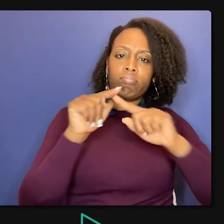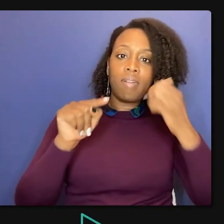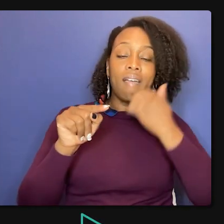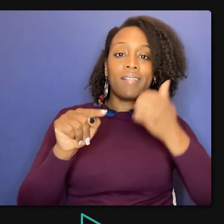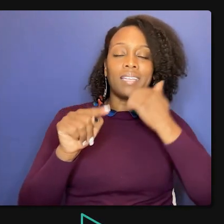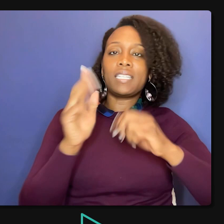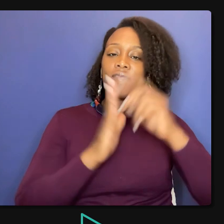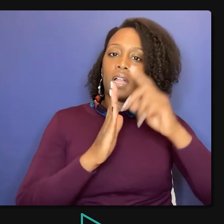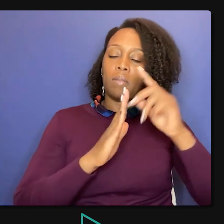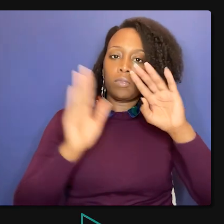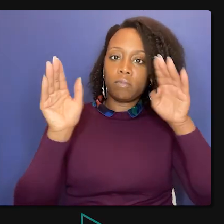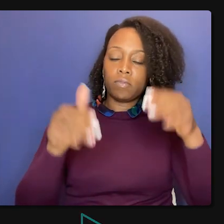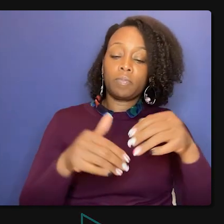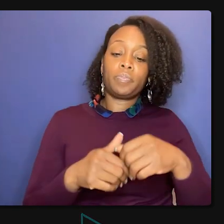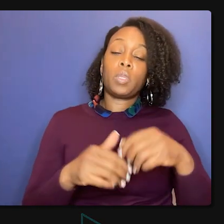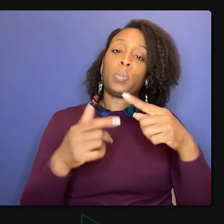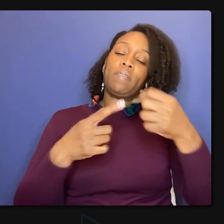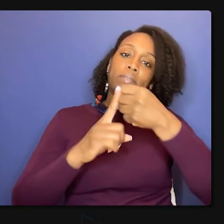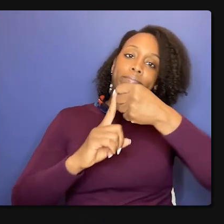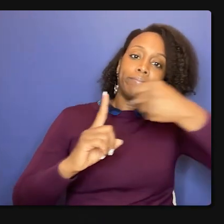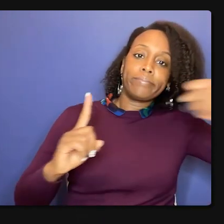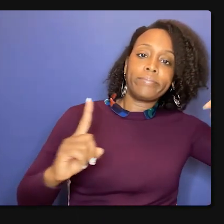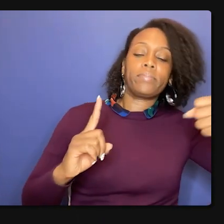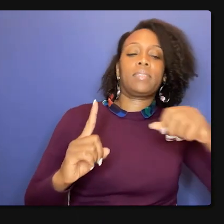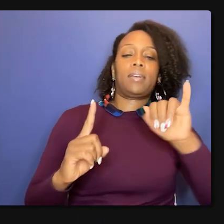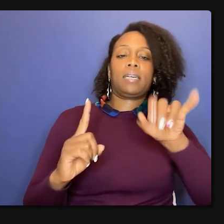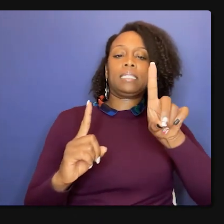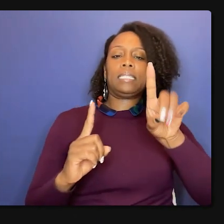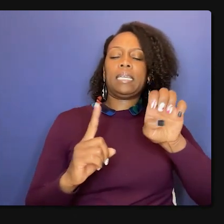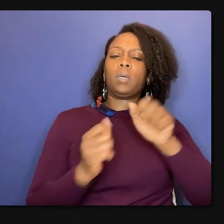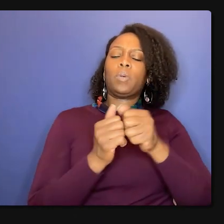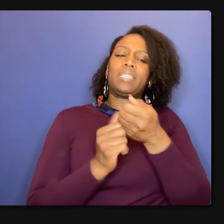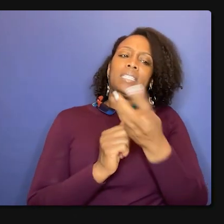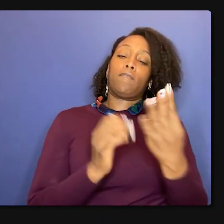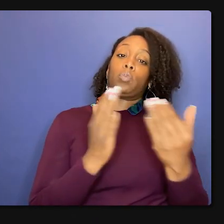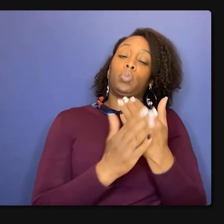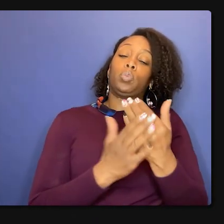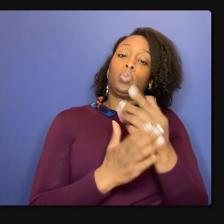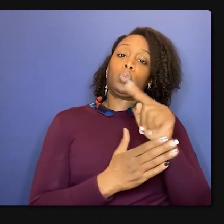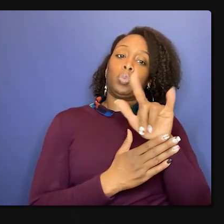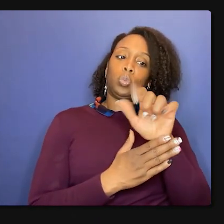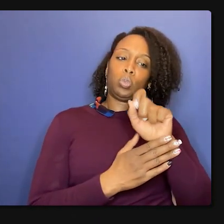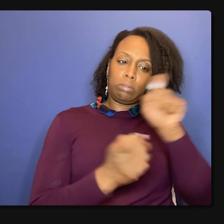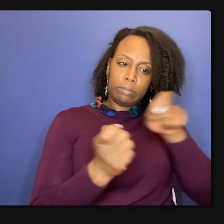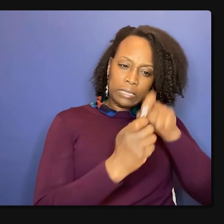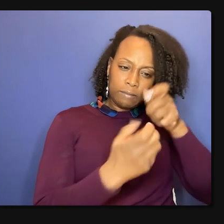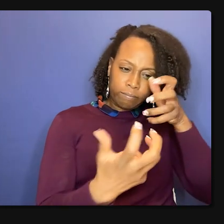And we've extended the Visual Studio IDE with several new tools that are specific to console development.